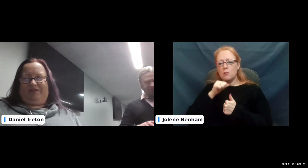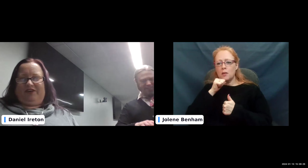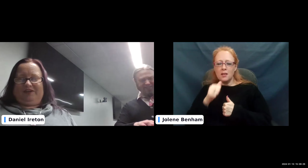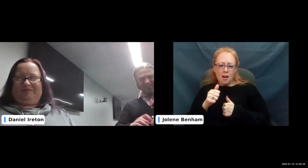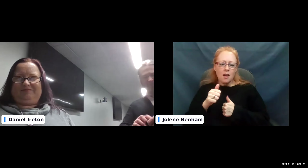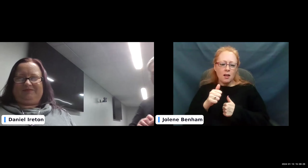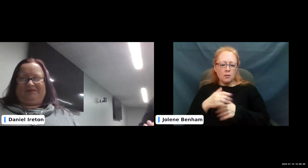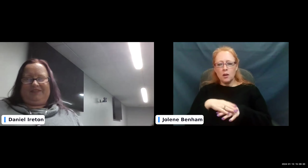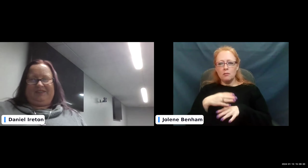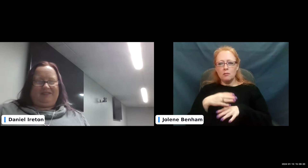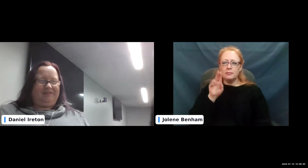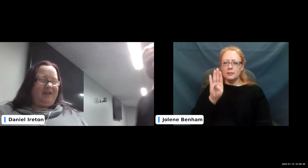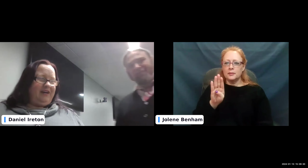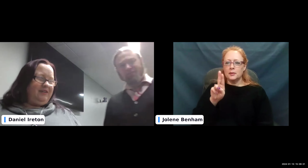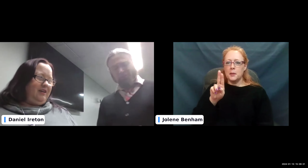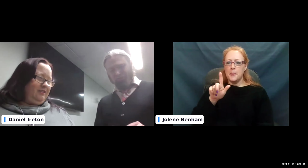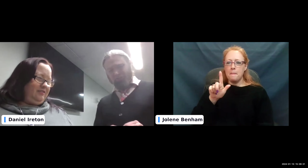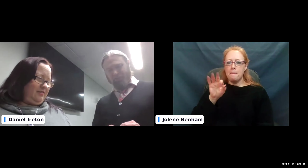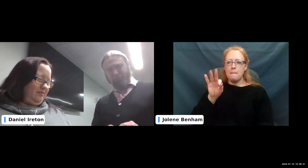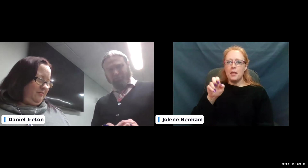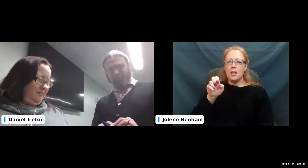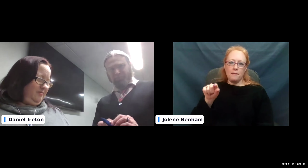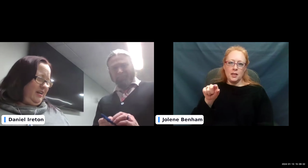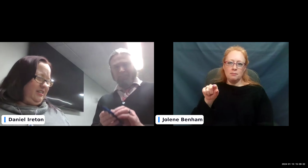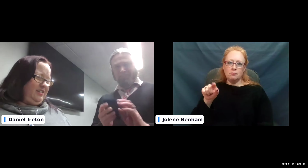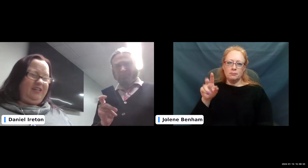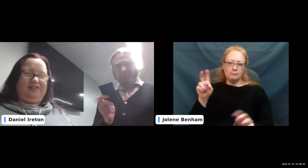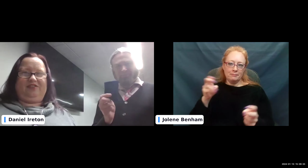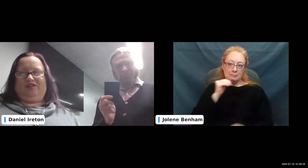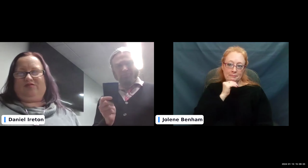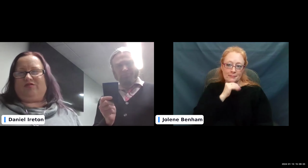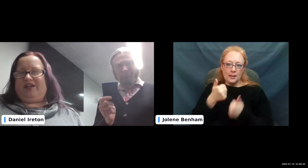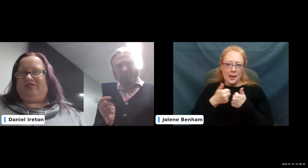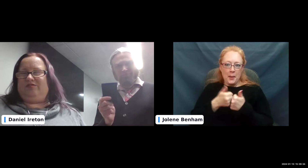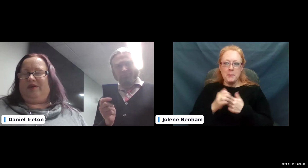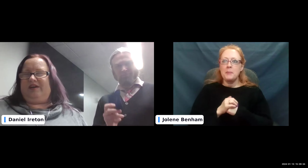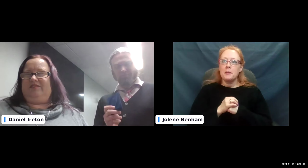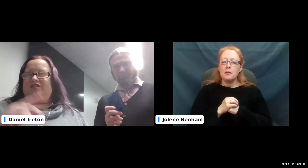I wouldn't call it -- I don't know would you call it social deduction Daniel: No. It is bluffing. Bluffing.